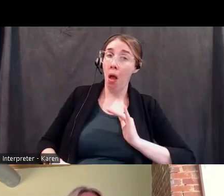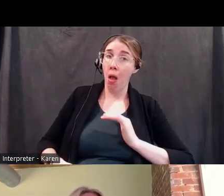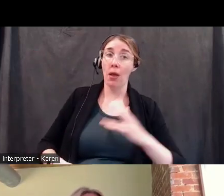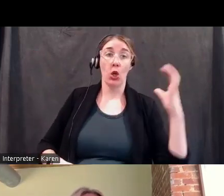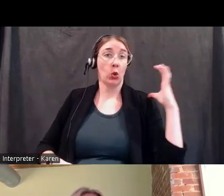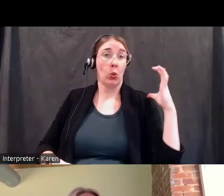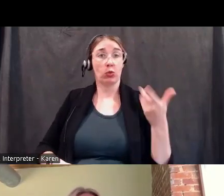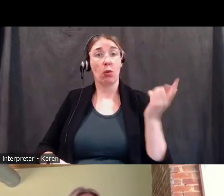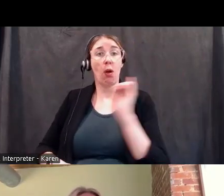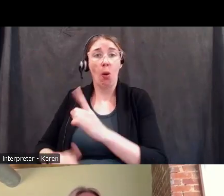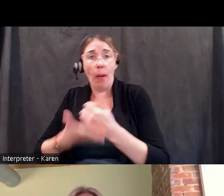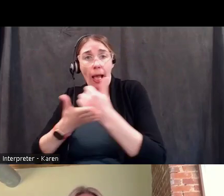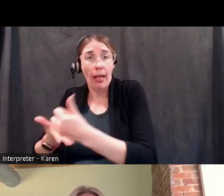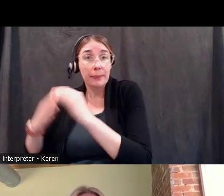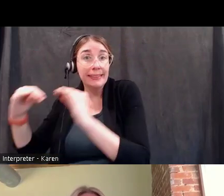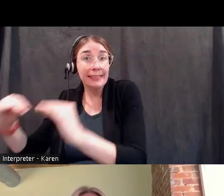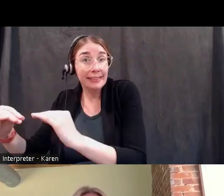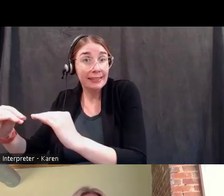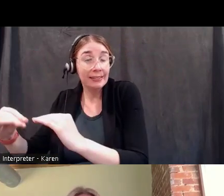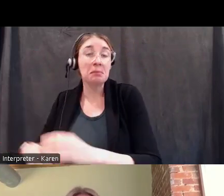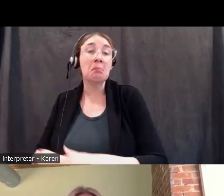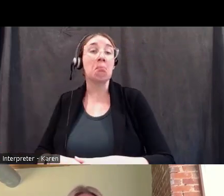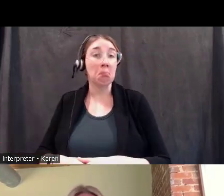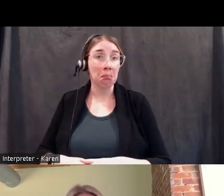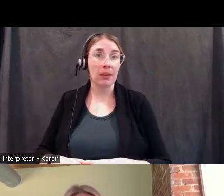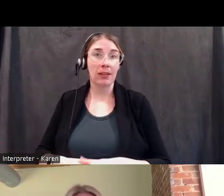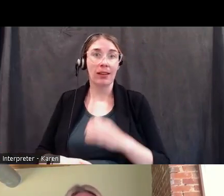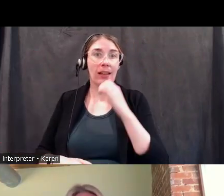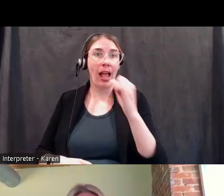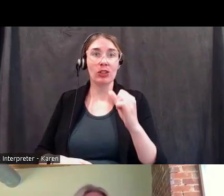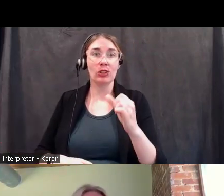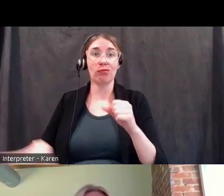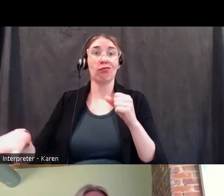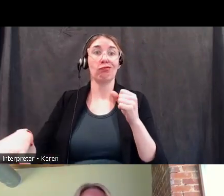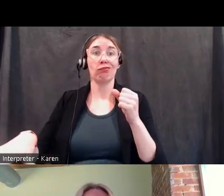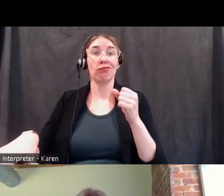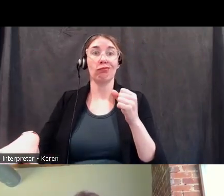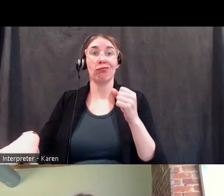teach someone as well so you're not just not thrown in the water and you're like hold on,